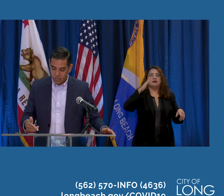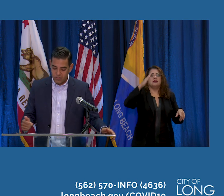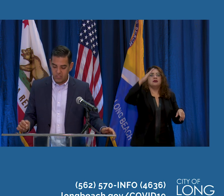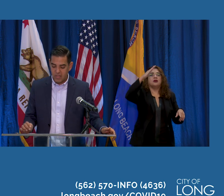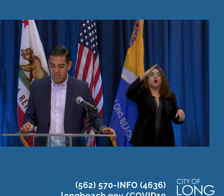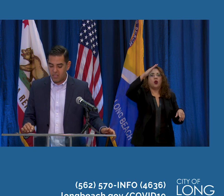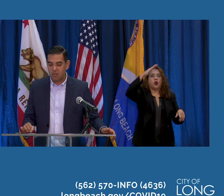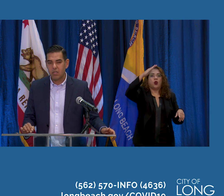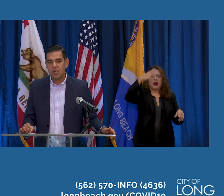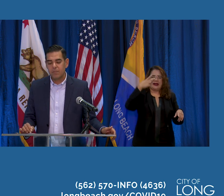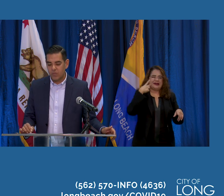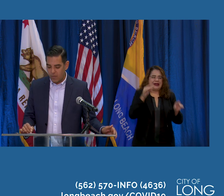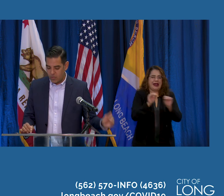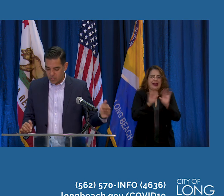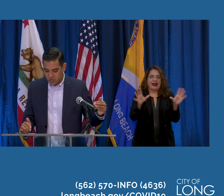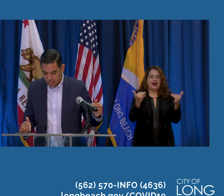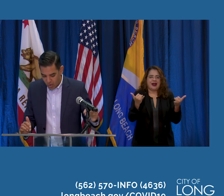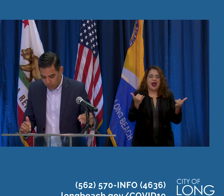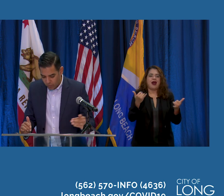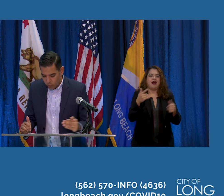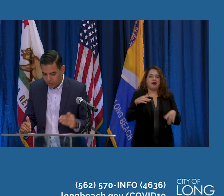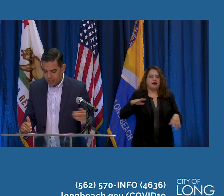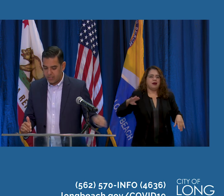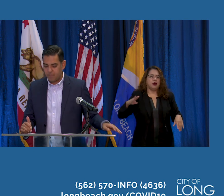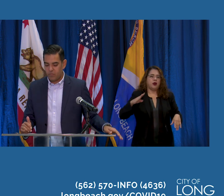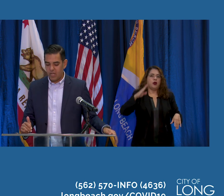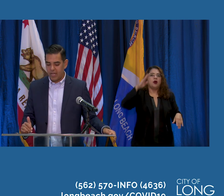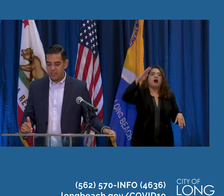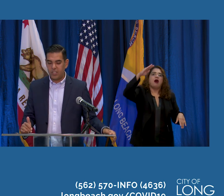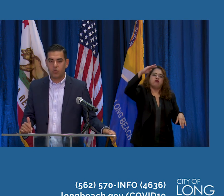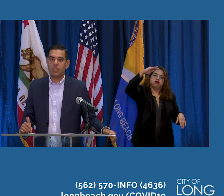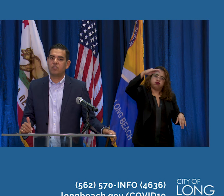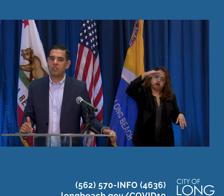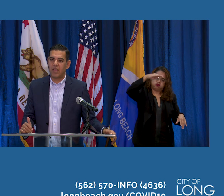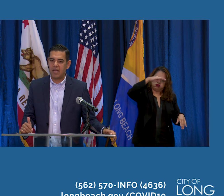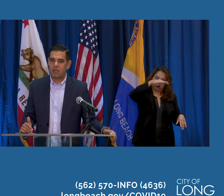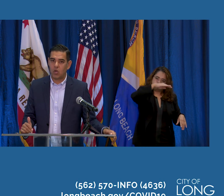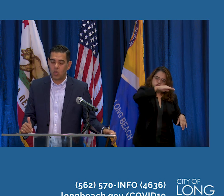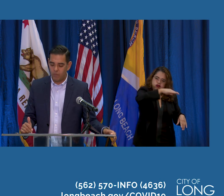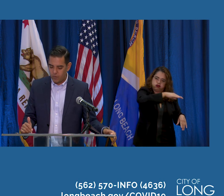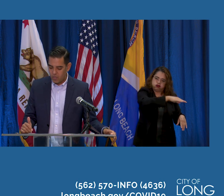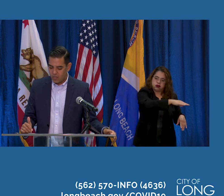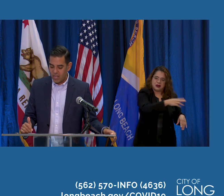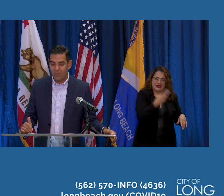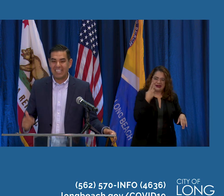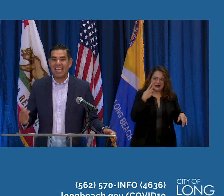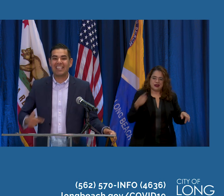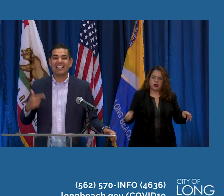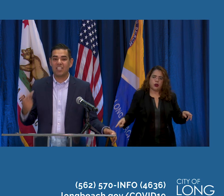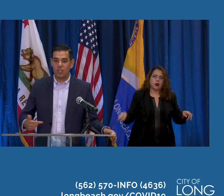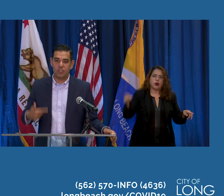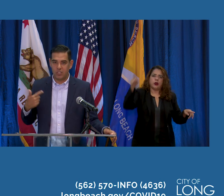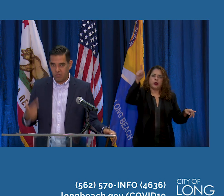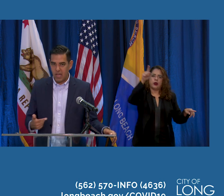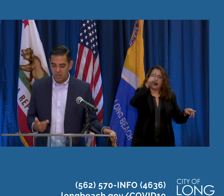You can see that here and you can see how we've really decreased that curve and we've got to continue to do that.